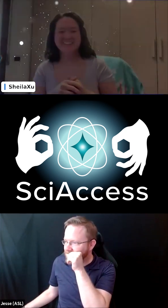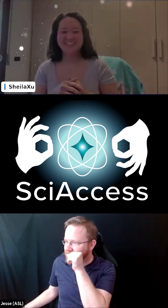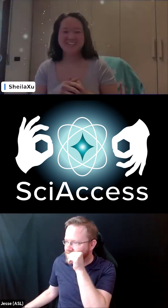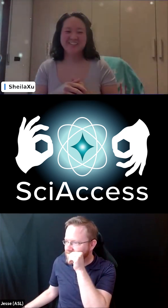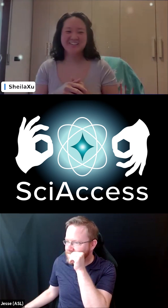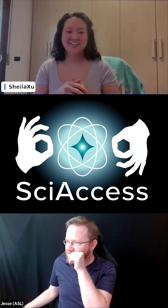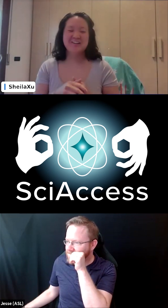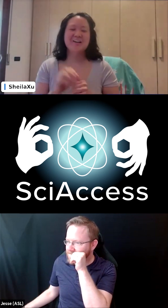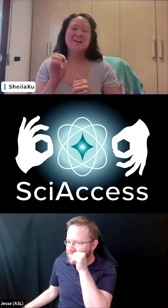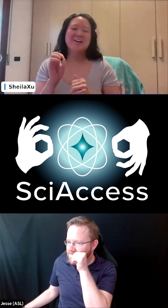here.